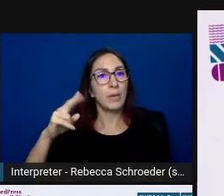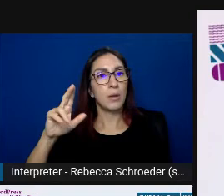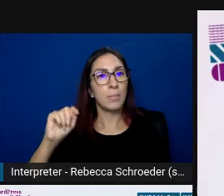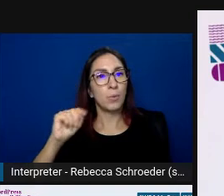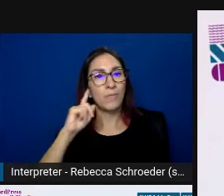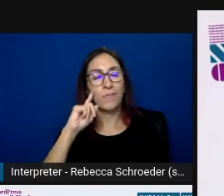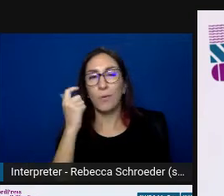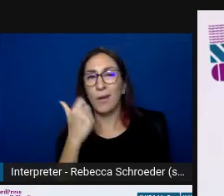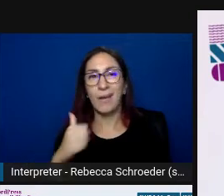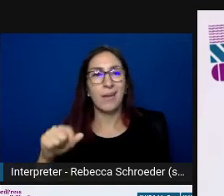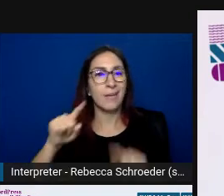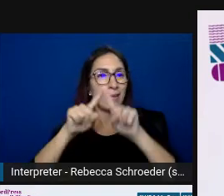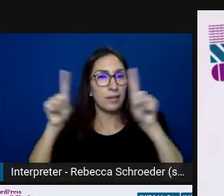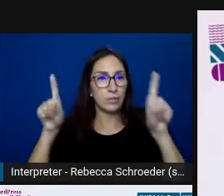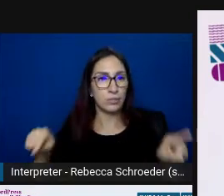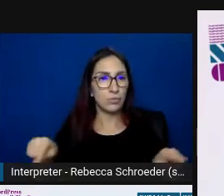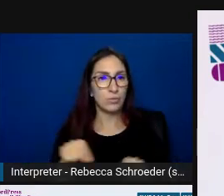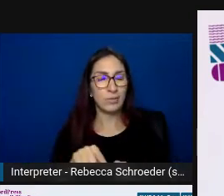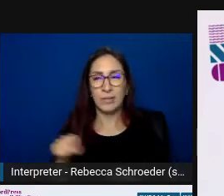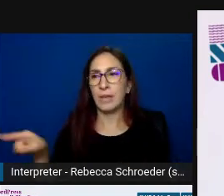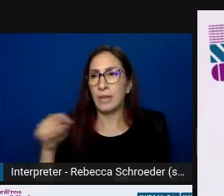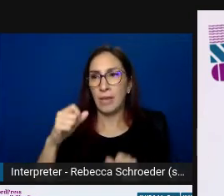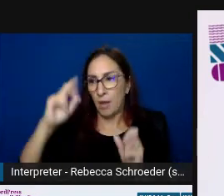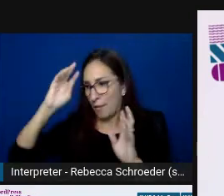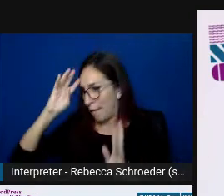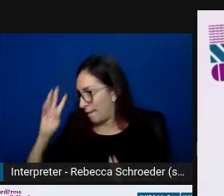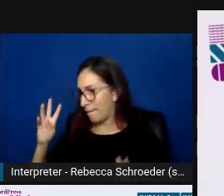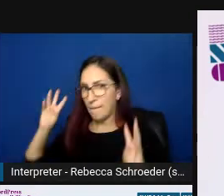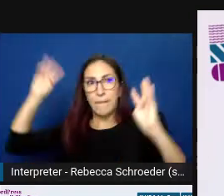They can't free-build the thing and then hurt accessibility.